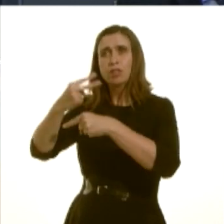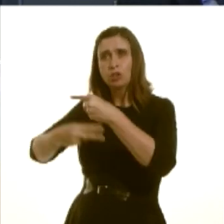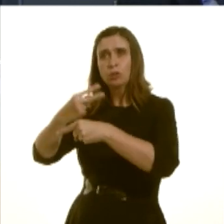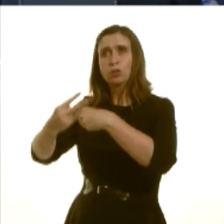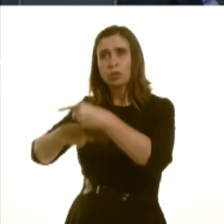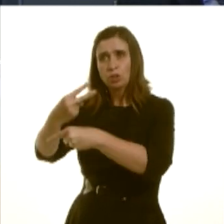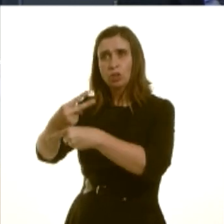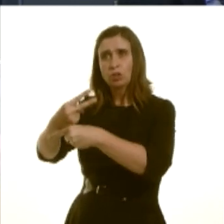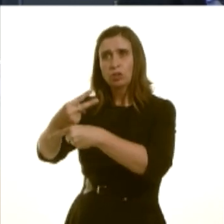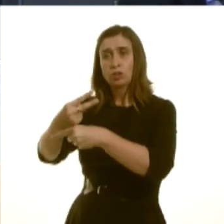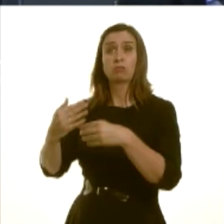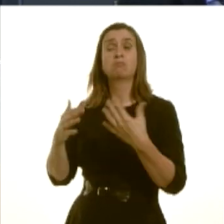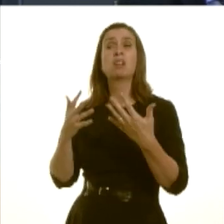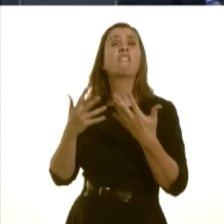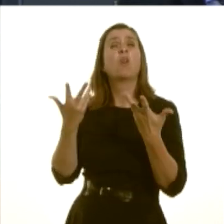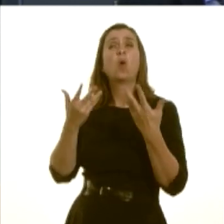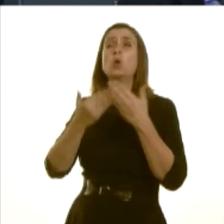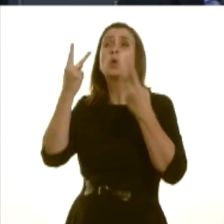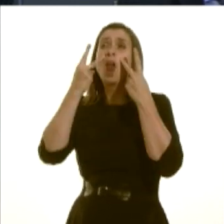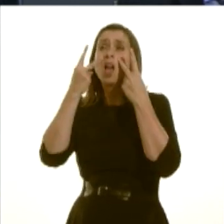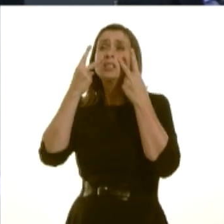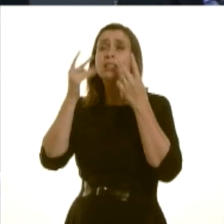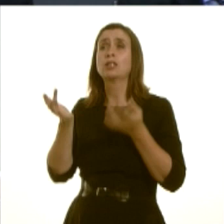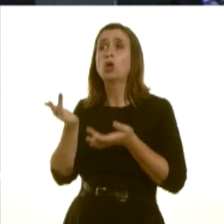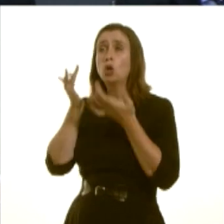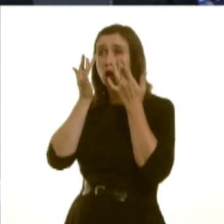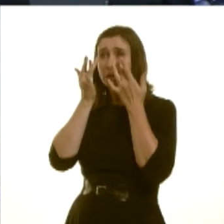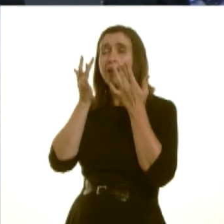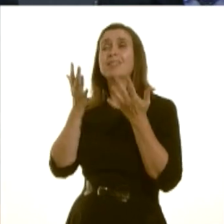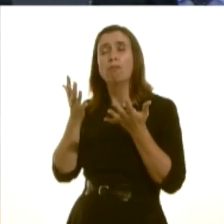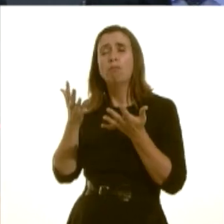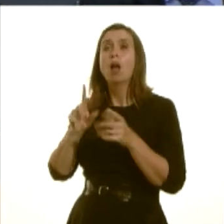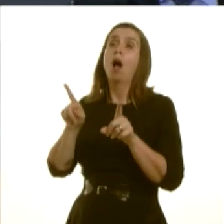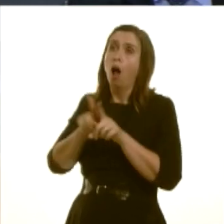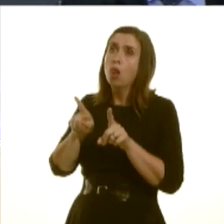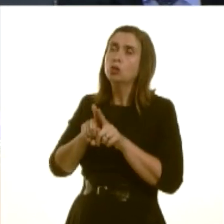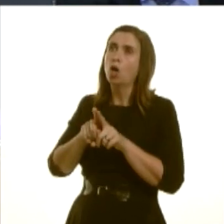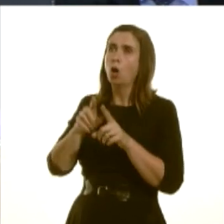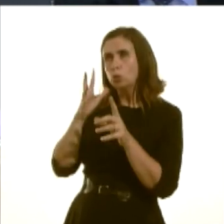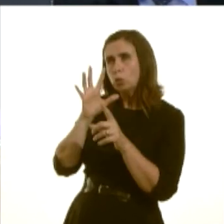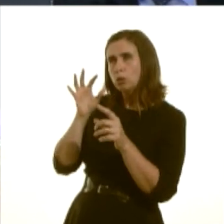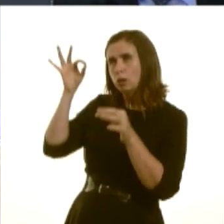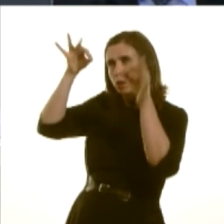to establish whether they need glasses or contact lenses, but to detect eye conditions